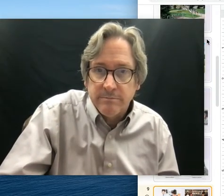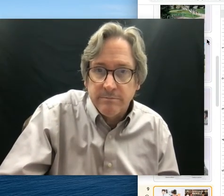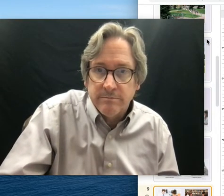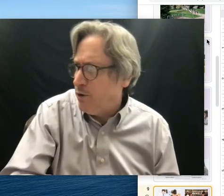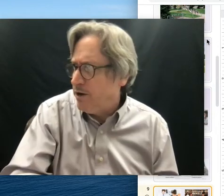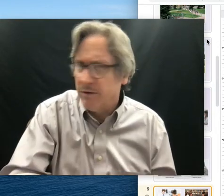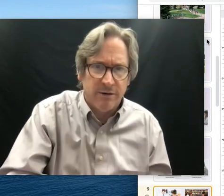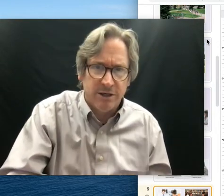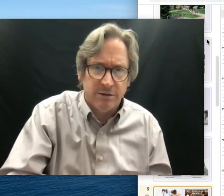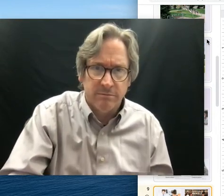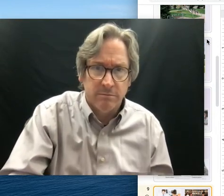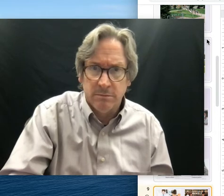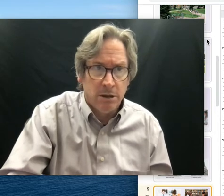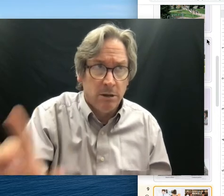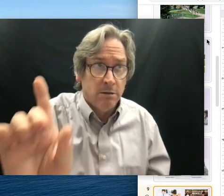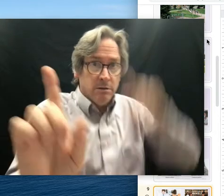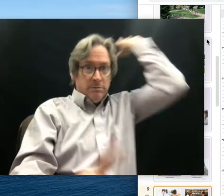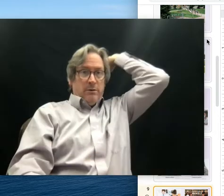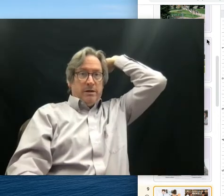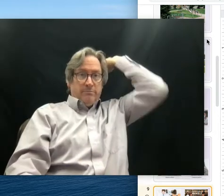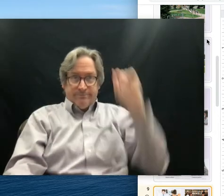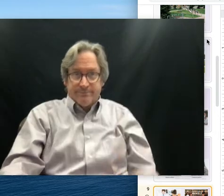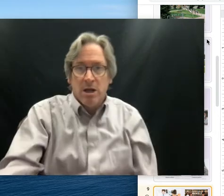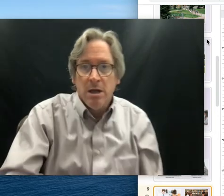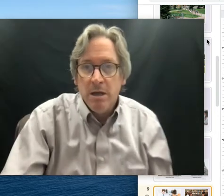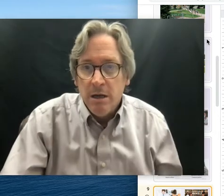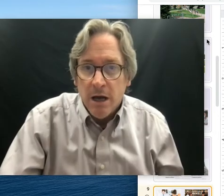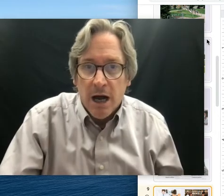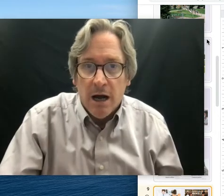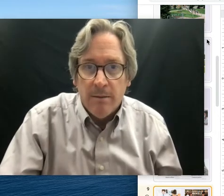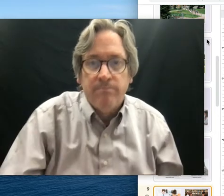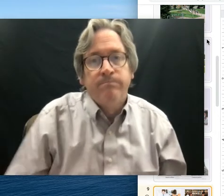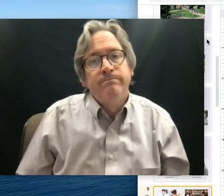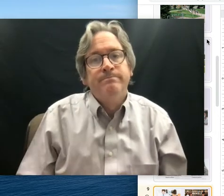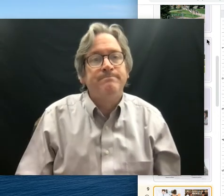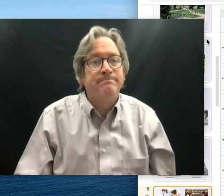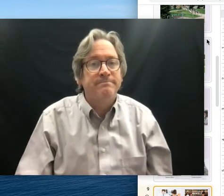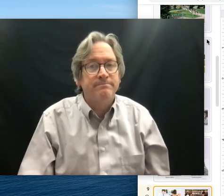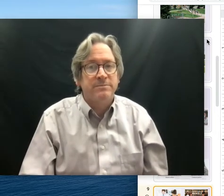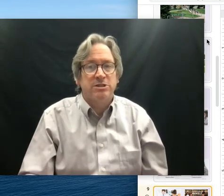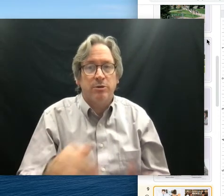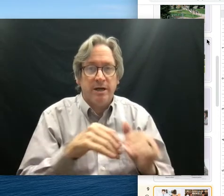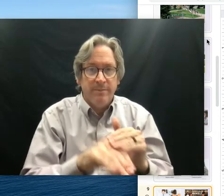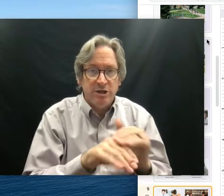i think i pointed in the right direction that way um so admissions